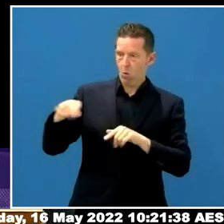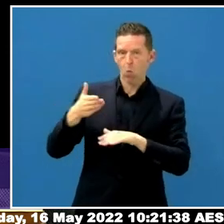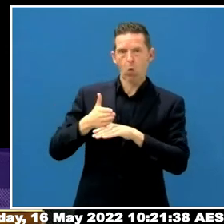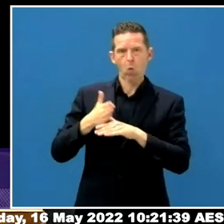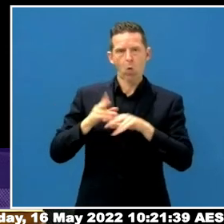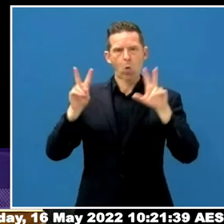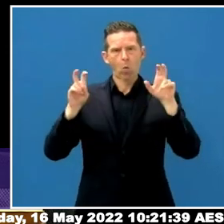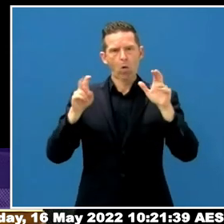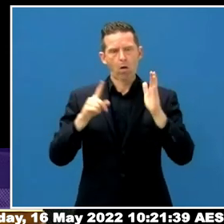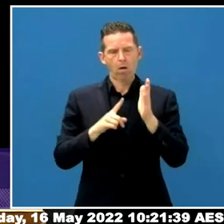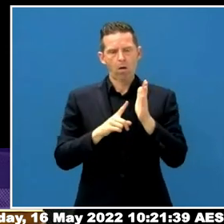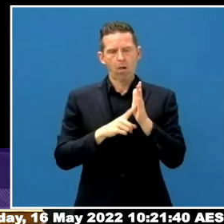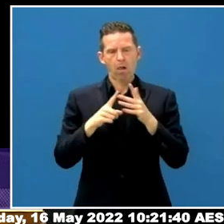Senior Lifestyle Assistants.